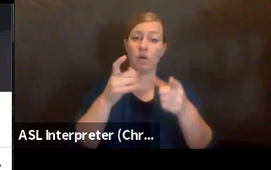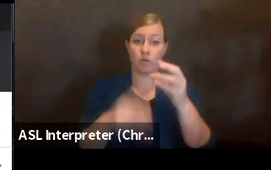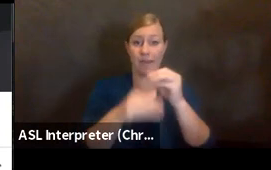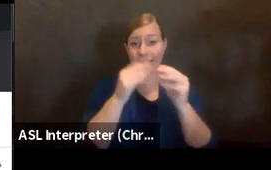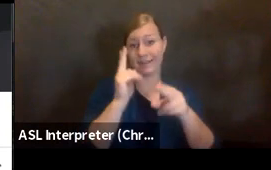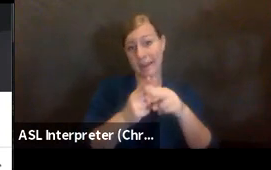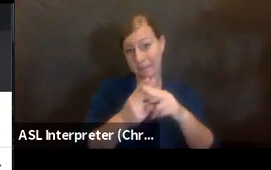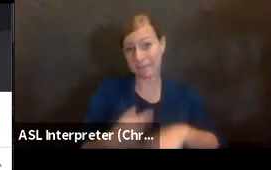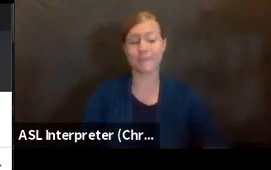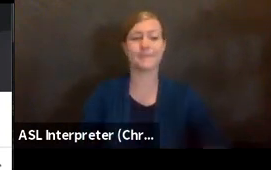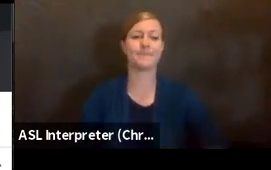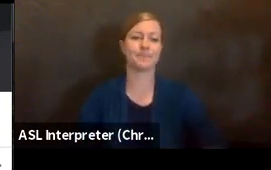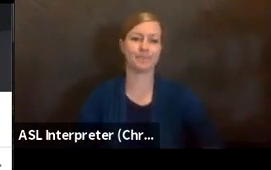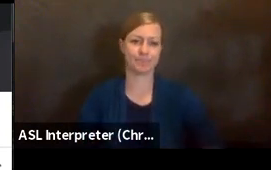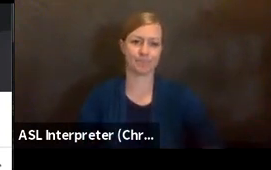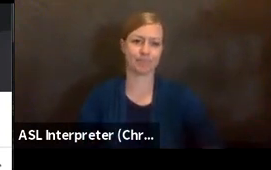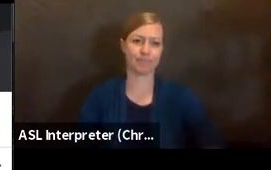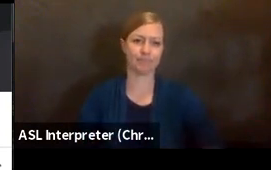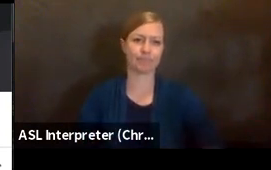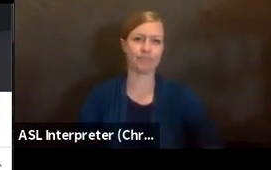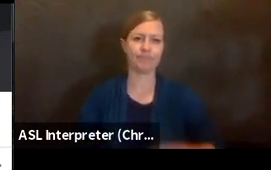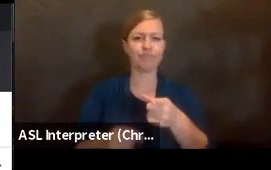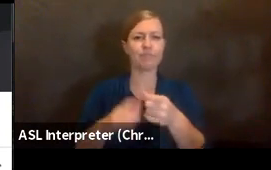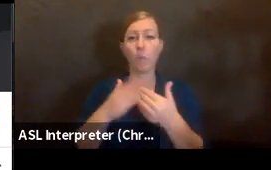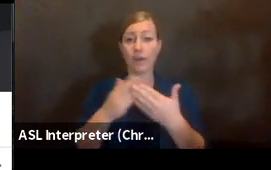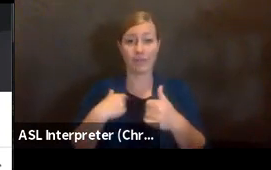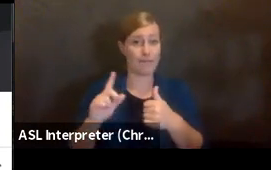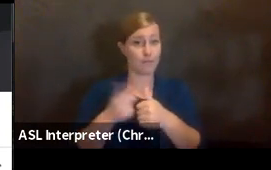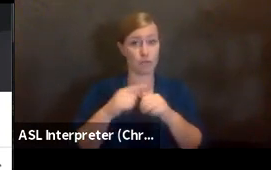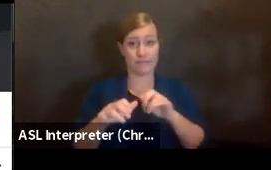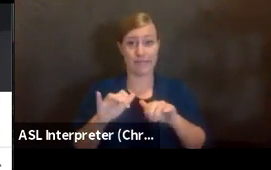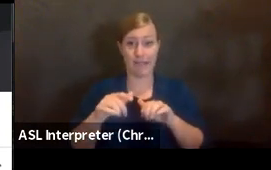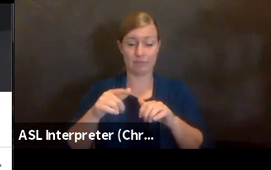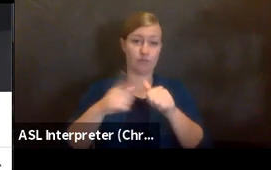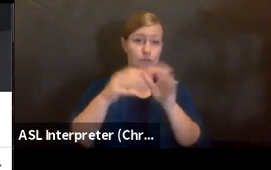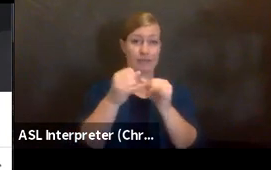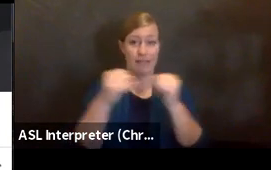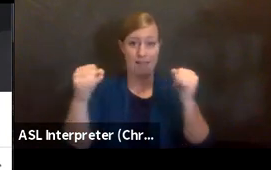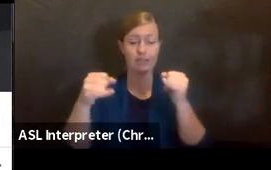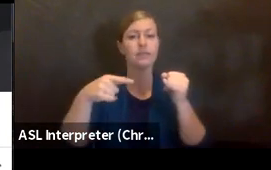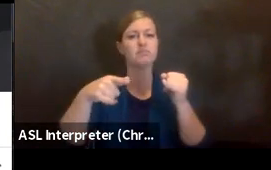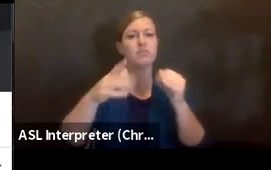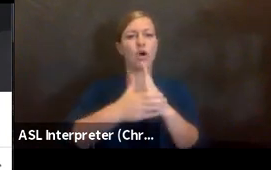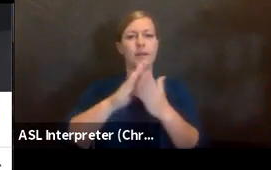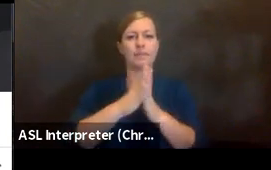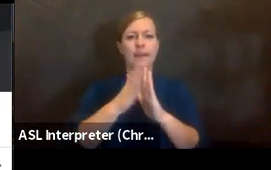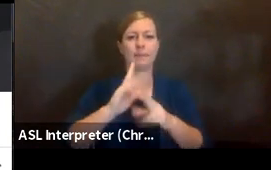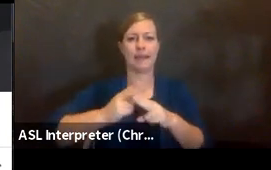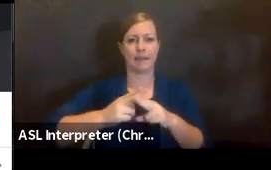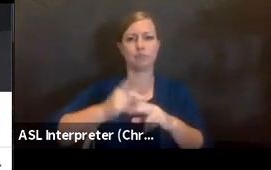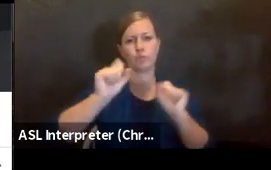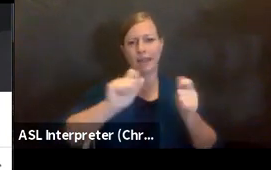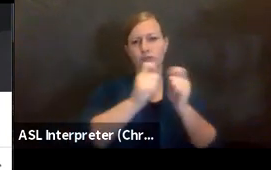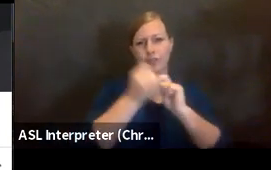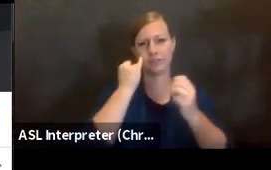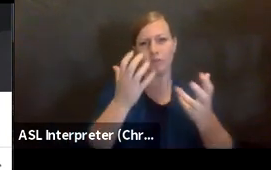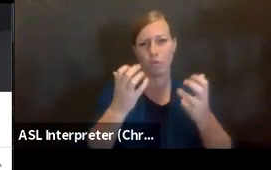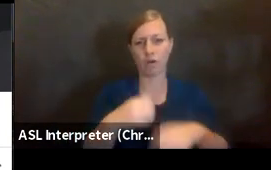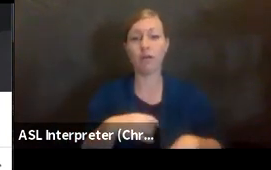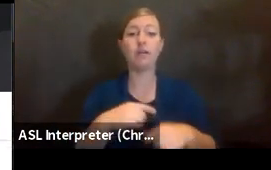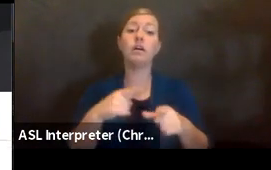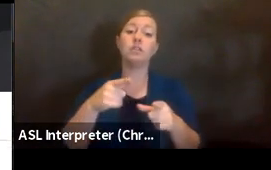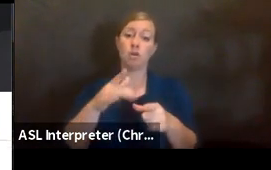Katherine Livick - ESD 112: It's going to automatically name it for me, that same line, if I click up there and now I have my assignment for my students. I can close this. Saved.